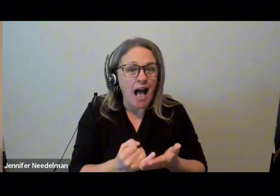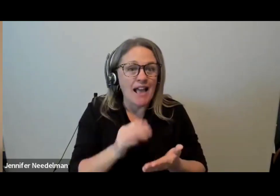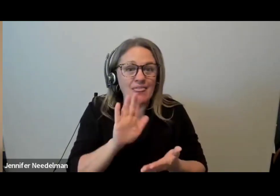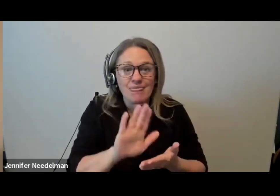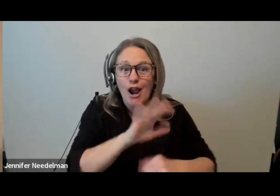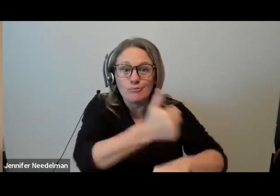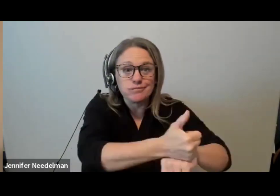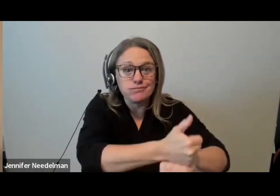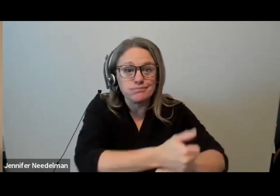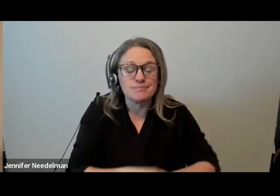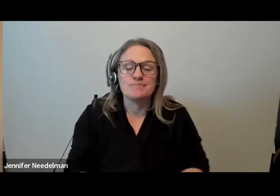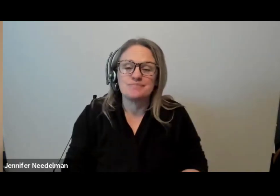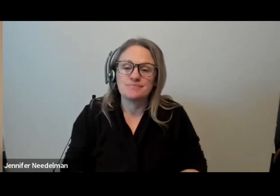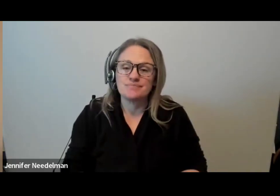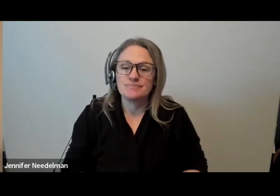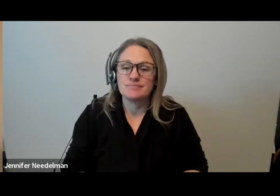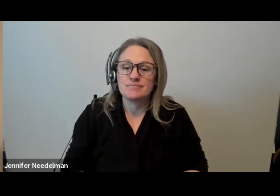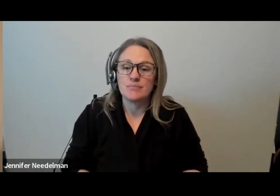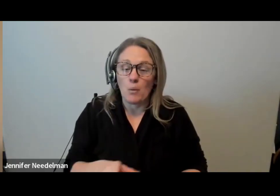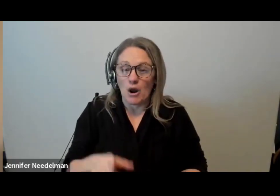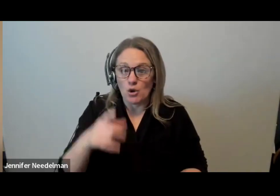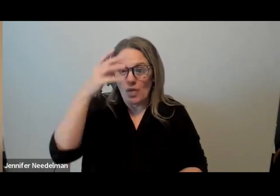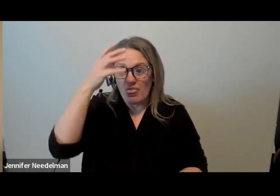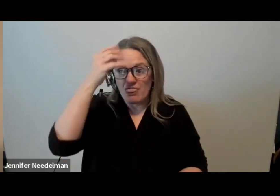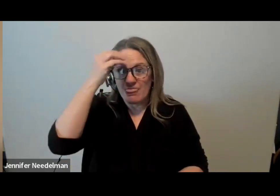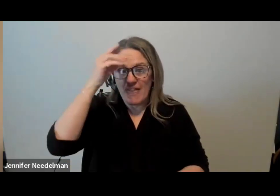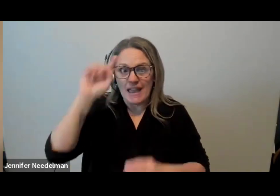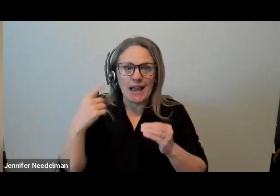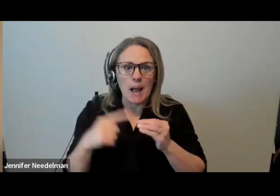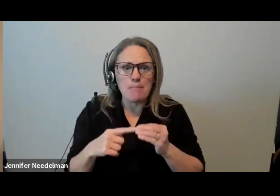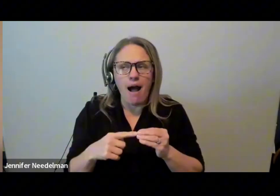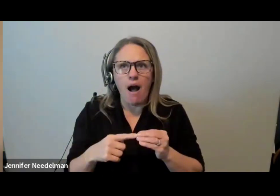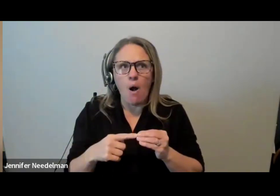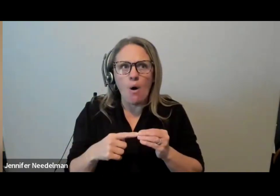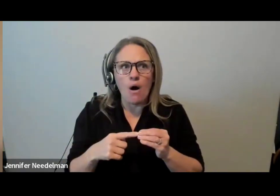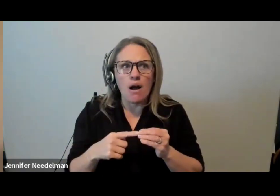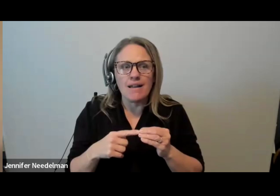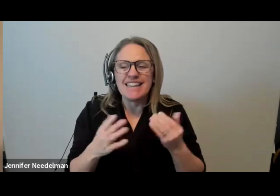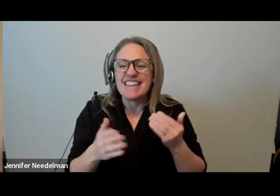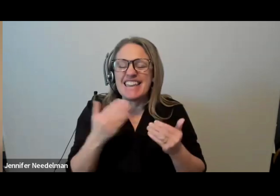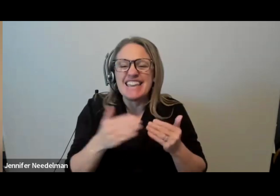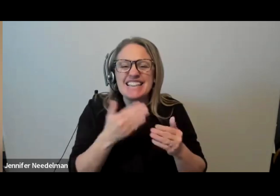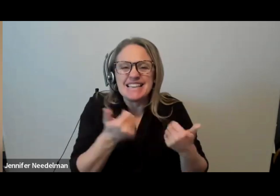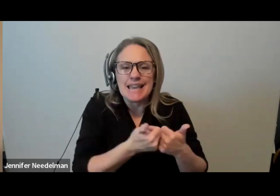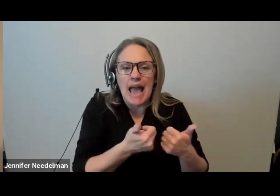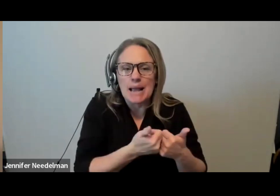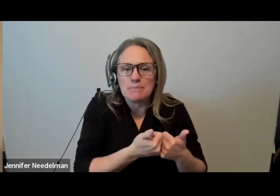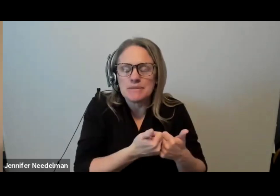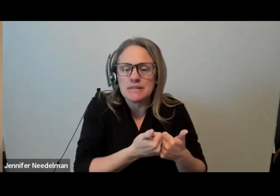And, and when you think about the most easy to play, easy to get into games,